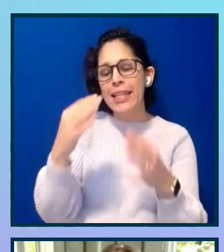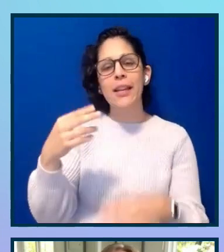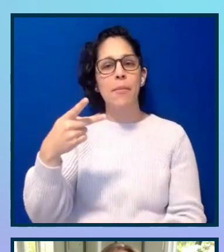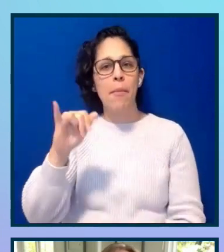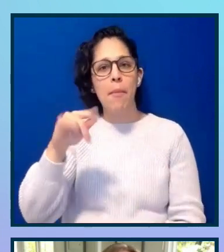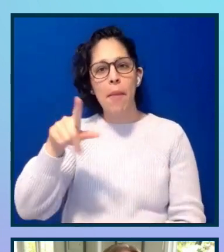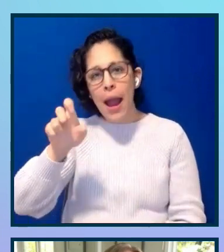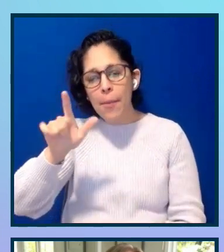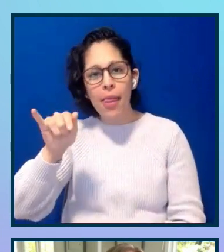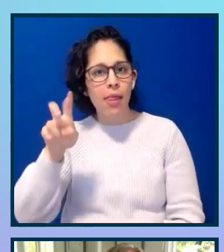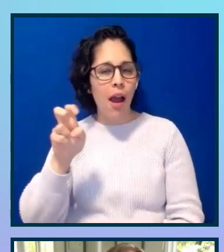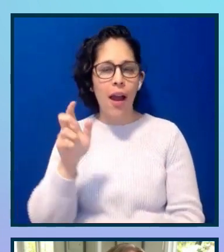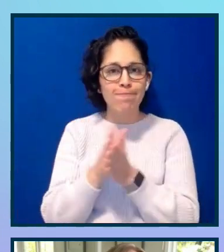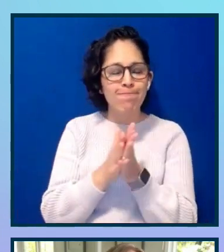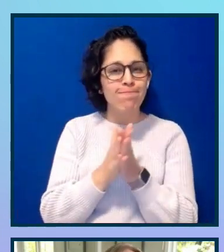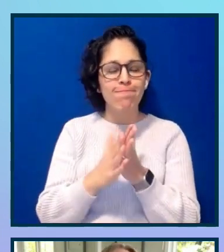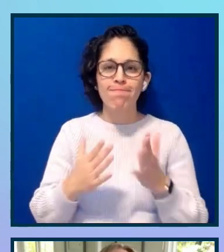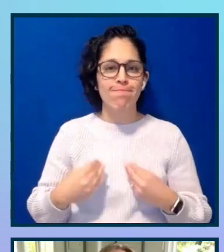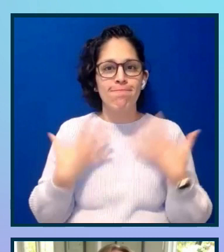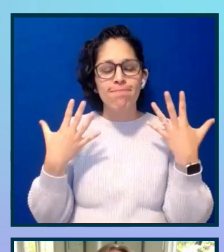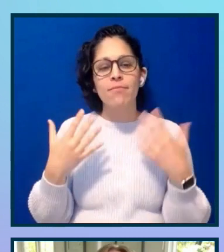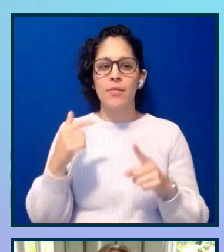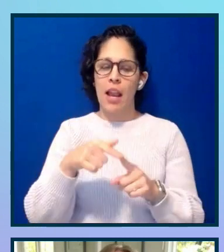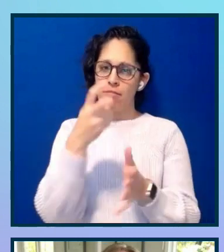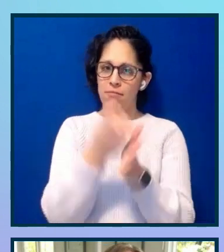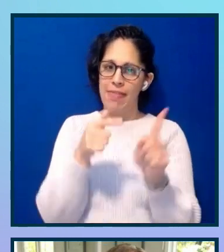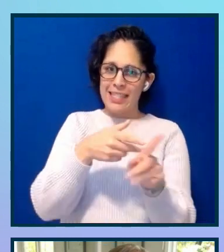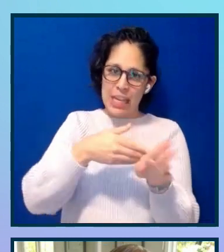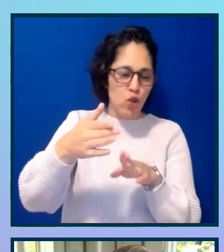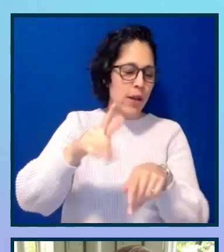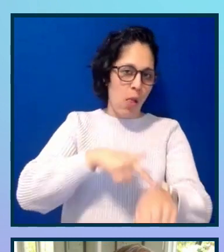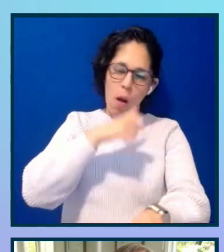I've been working in this industry a long, long time. Throughout the course of my career,